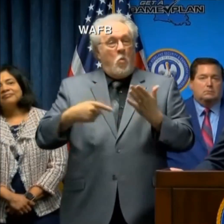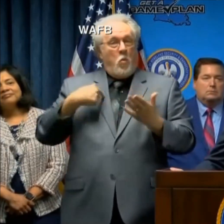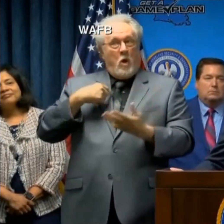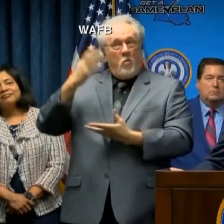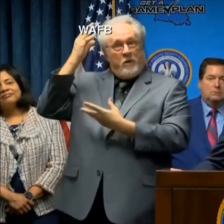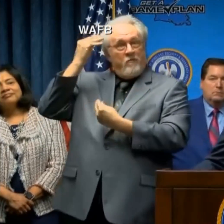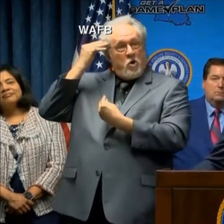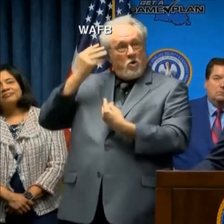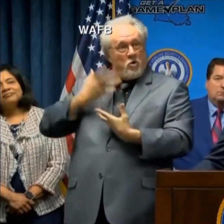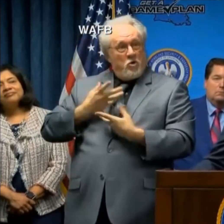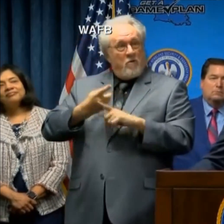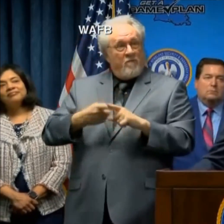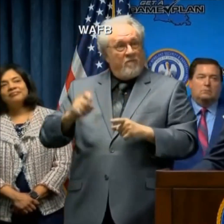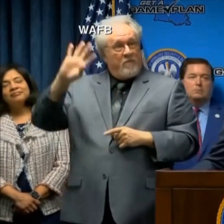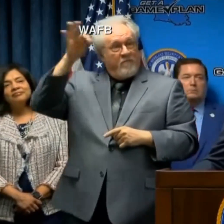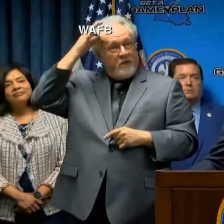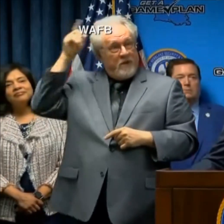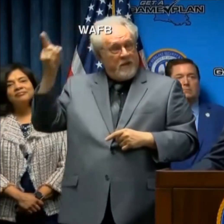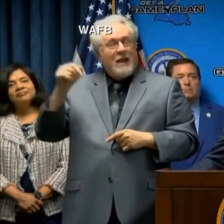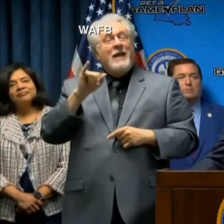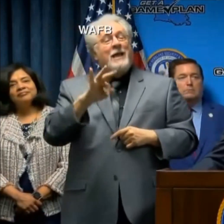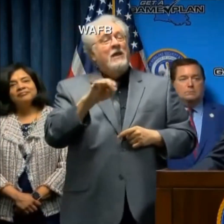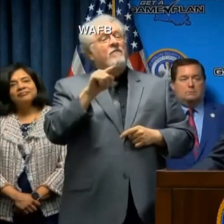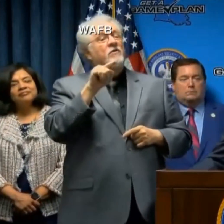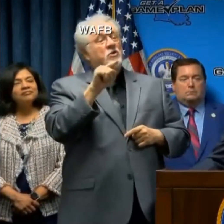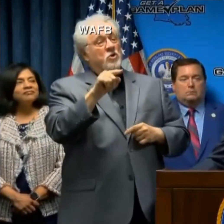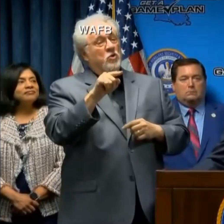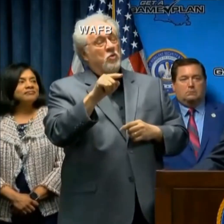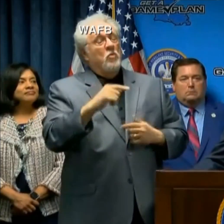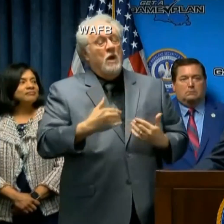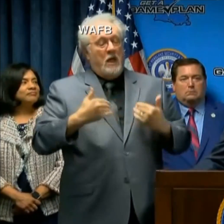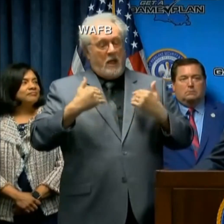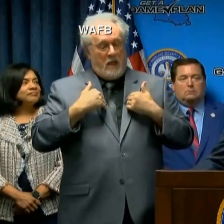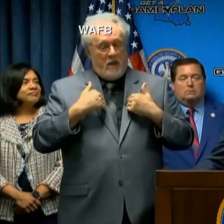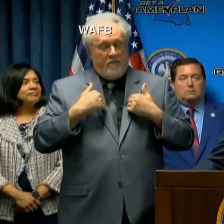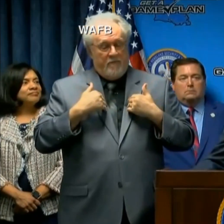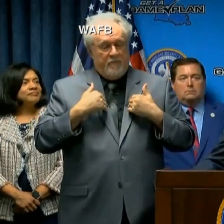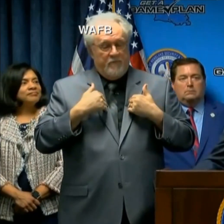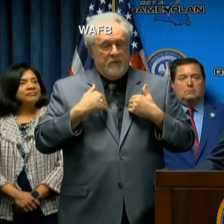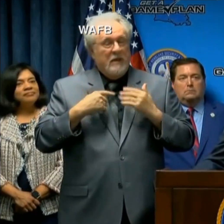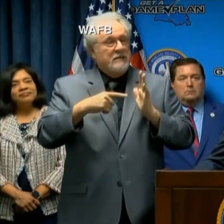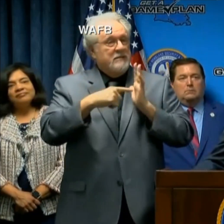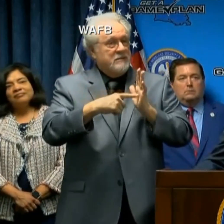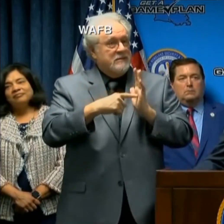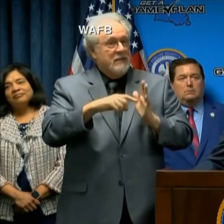our federal partners and that is if you have symptoms if you're sick you